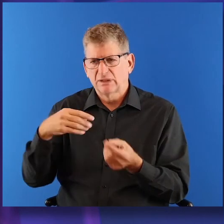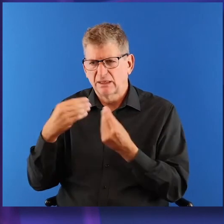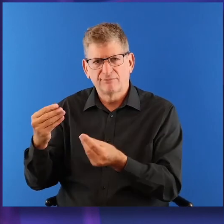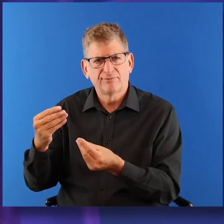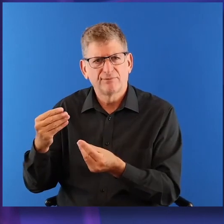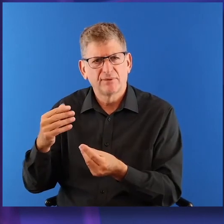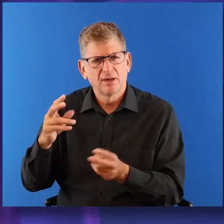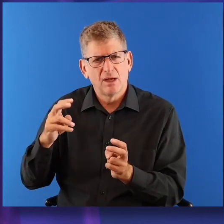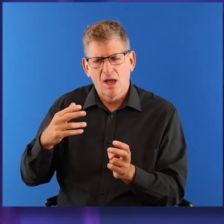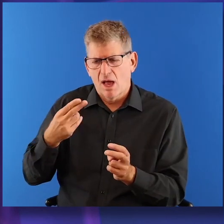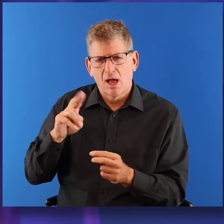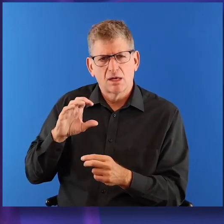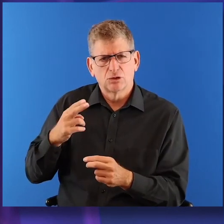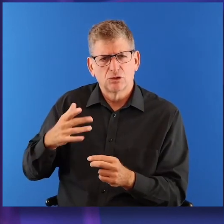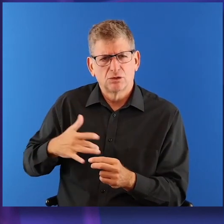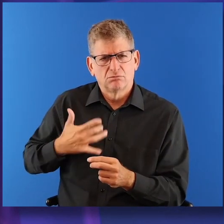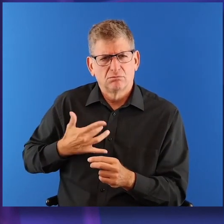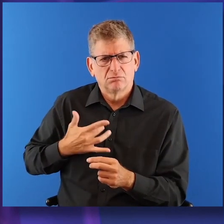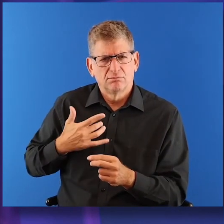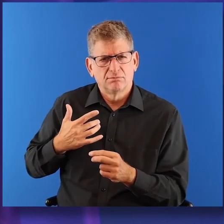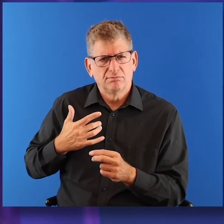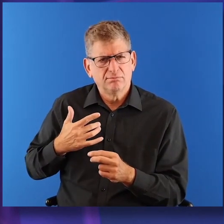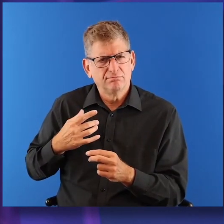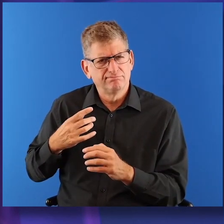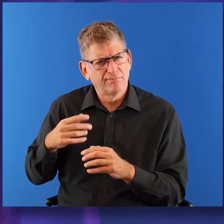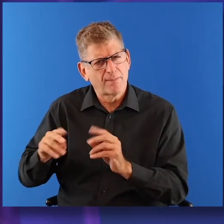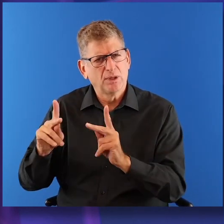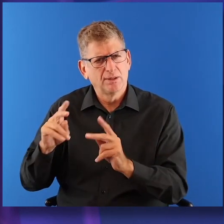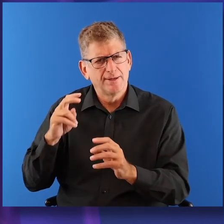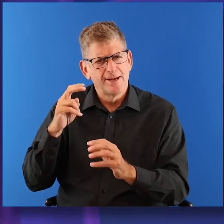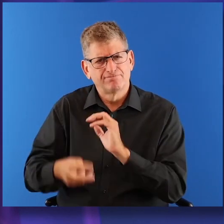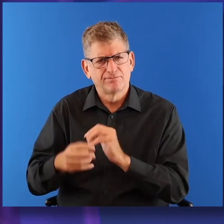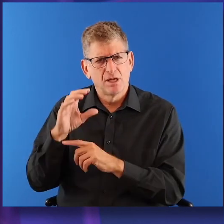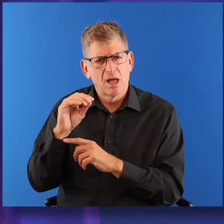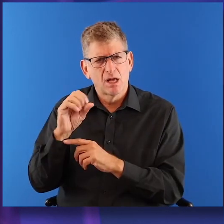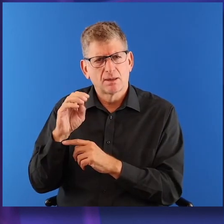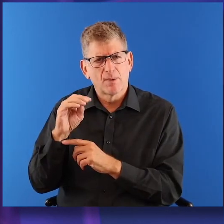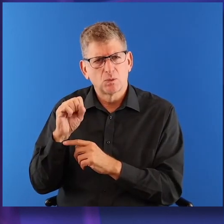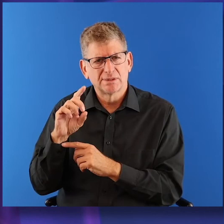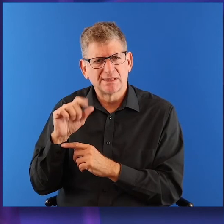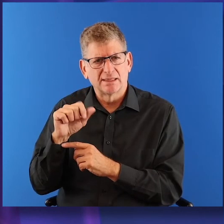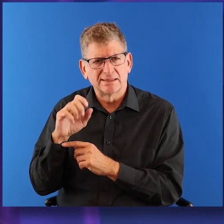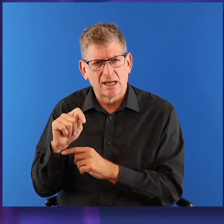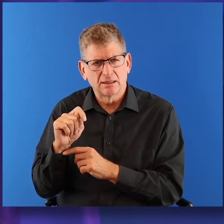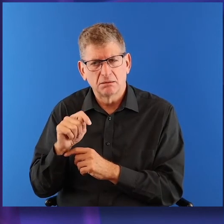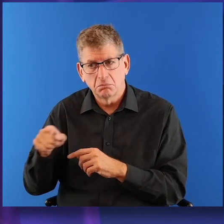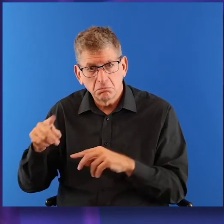the Cosmos dataset and explore whether or not that condition they've seen with their patient is